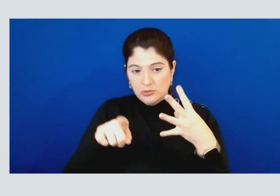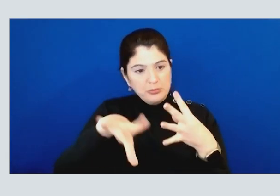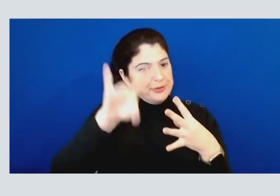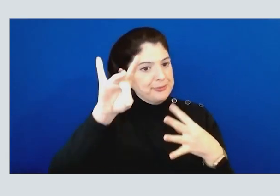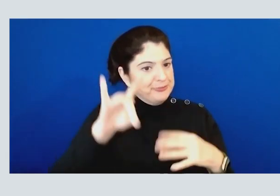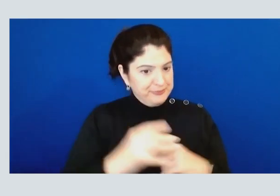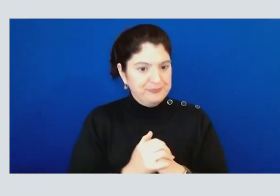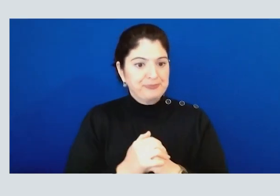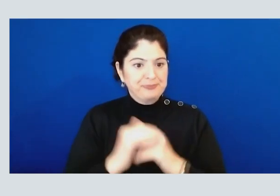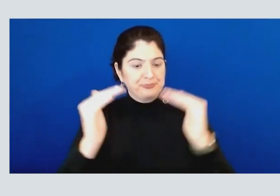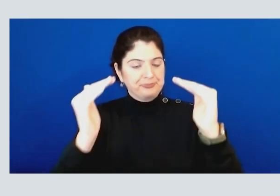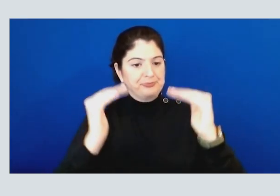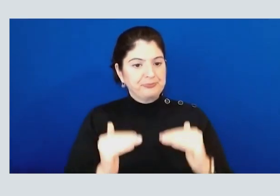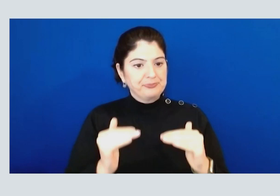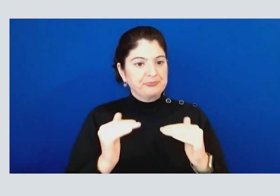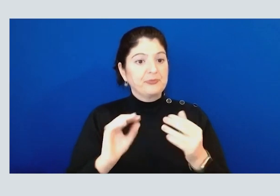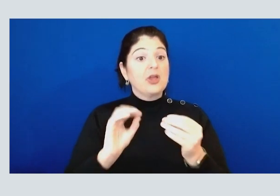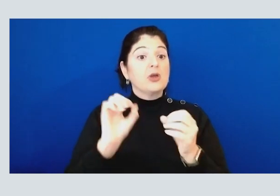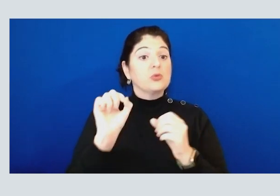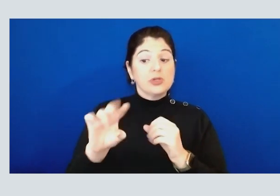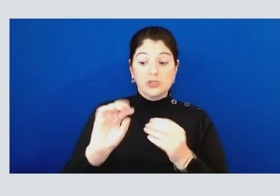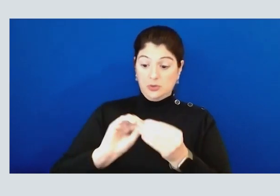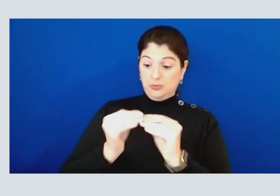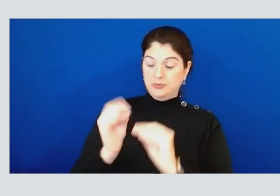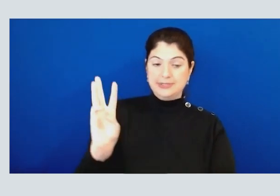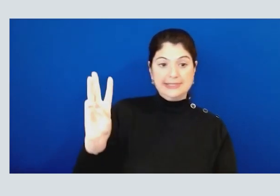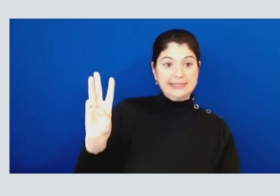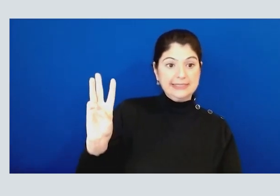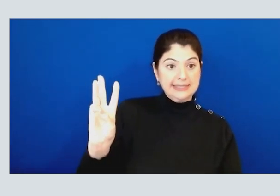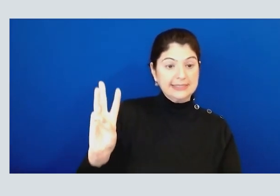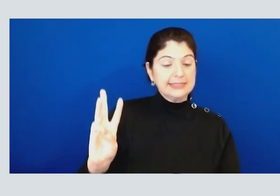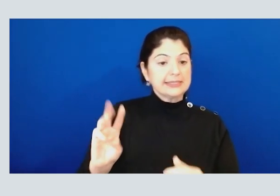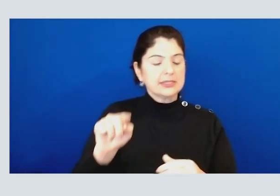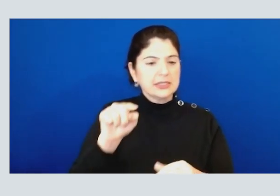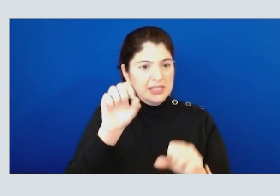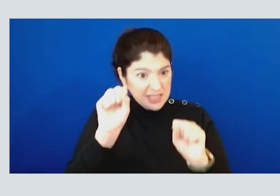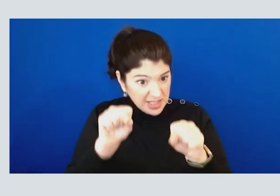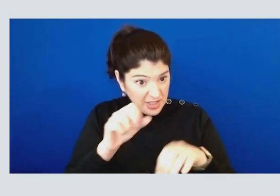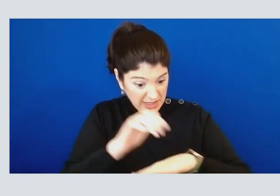Now, we're moving on to question six. Now, we're asking you, how well do you read and write English?